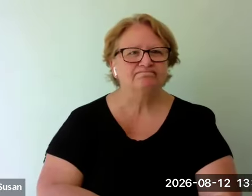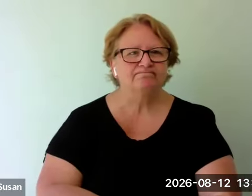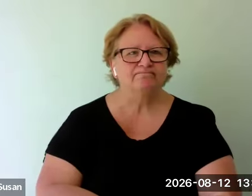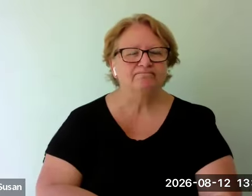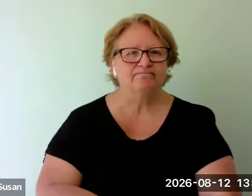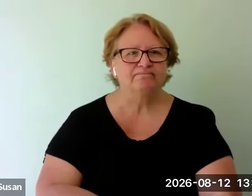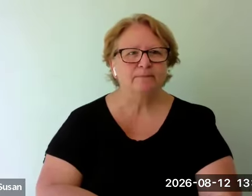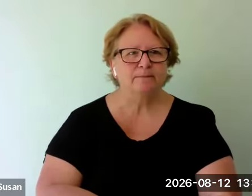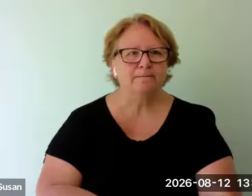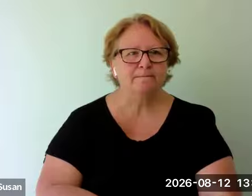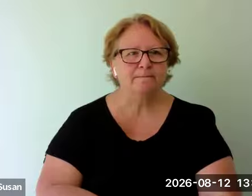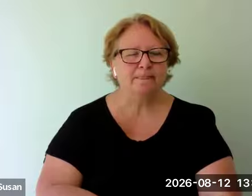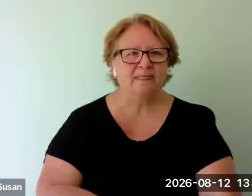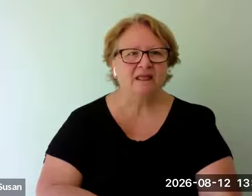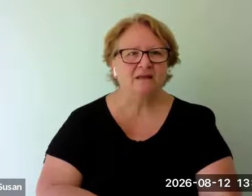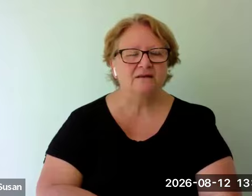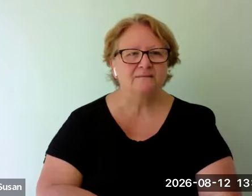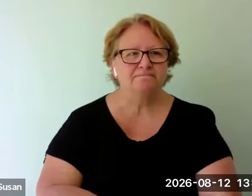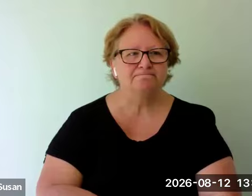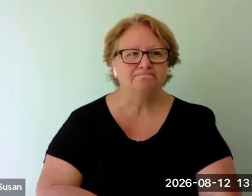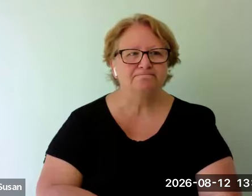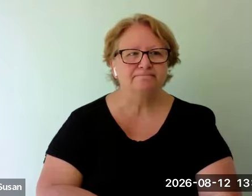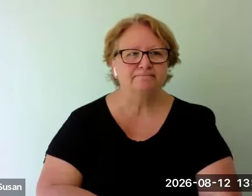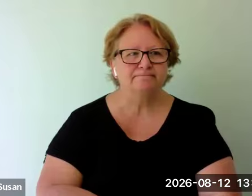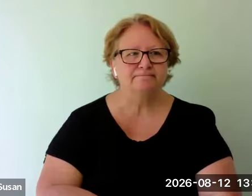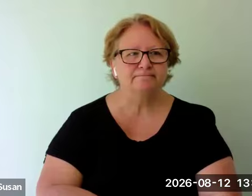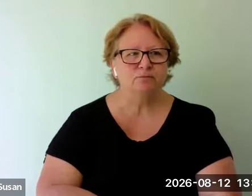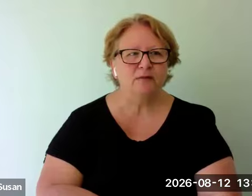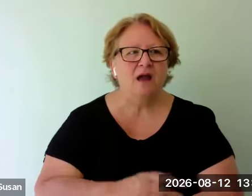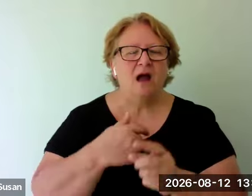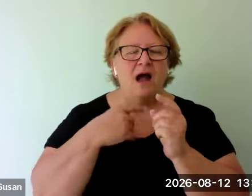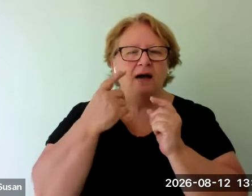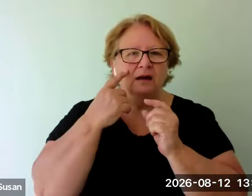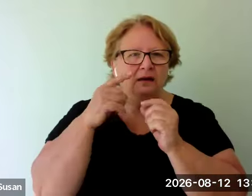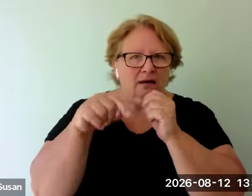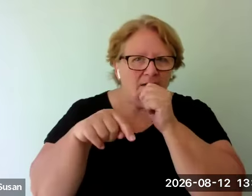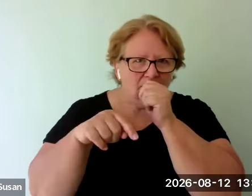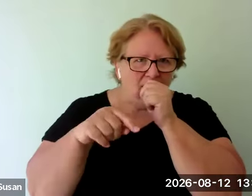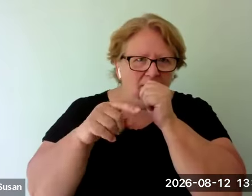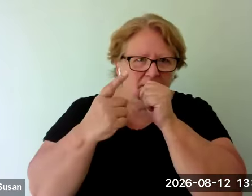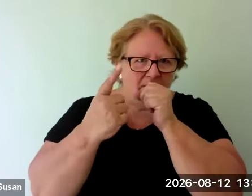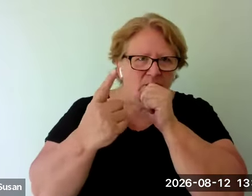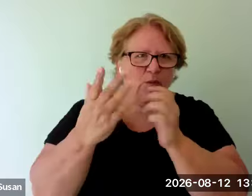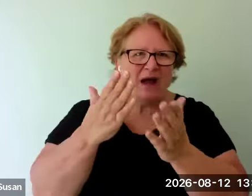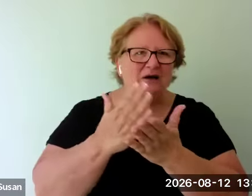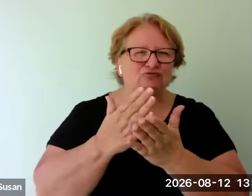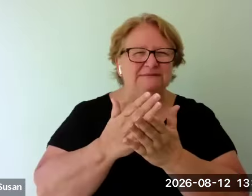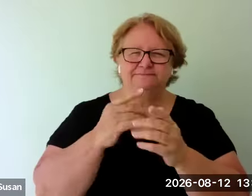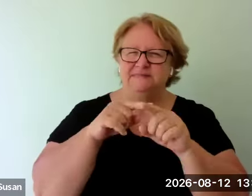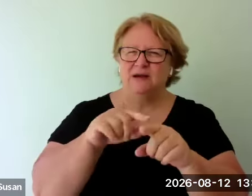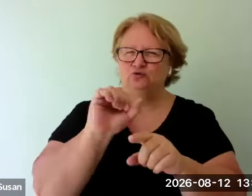or does the research need to pertain only to the Australian context? CATHERINE: Catherine speaking. So I think